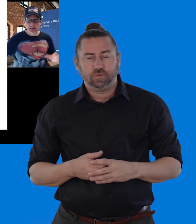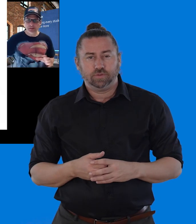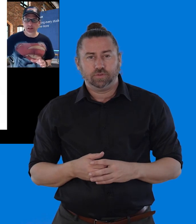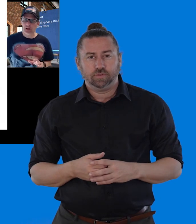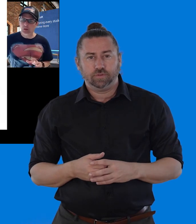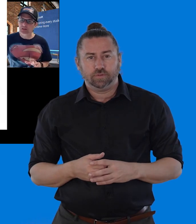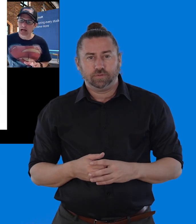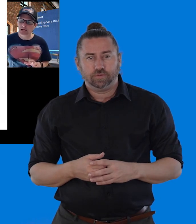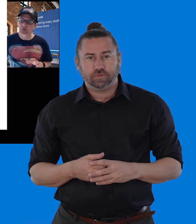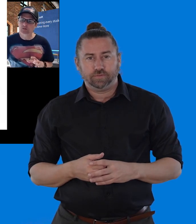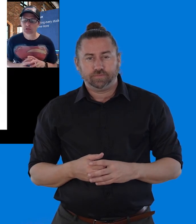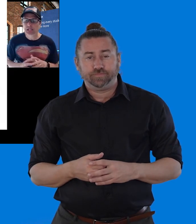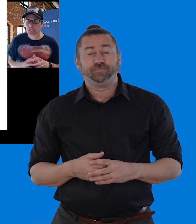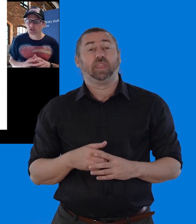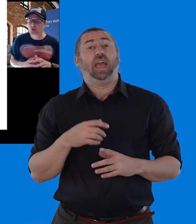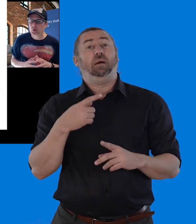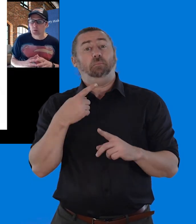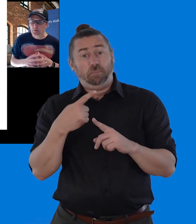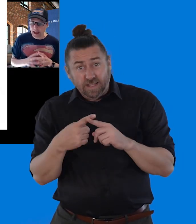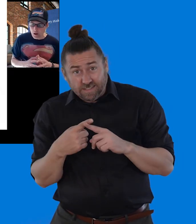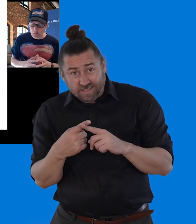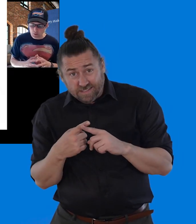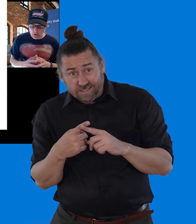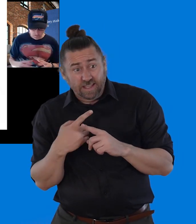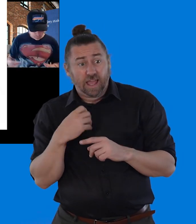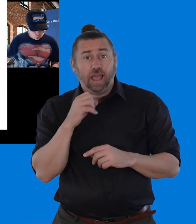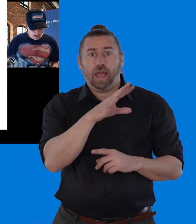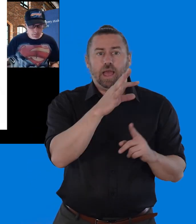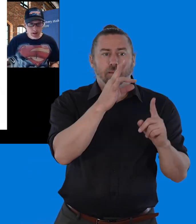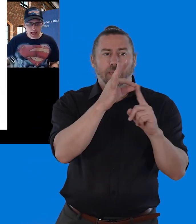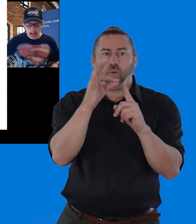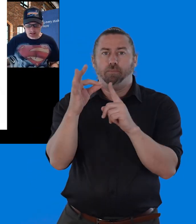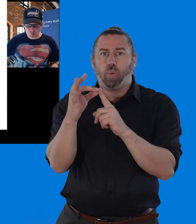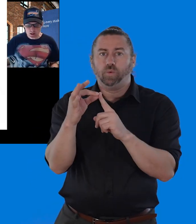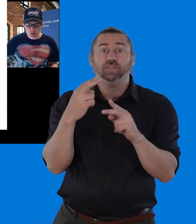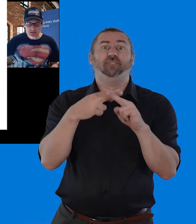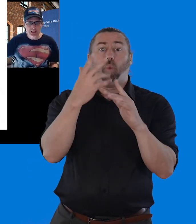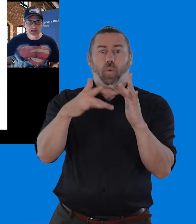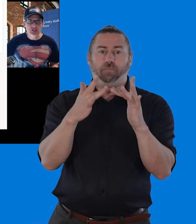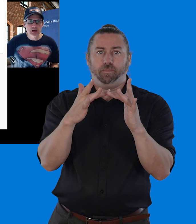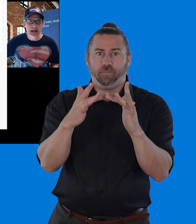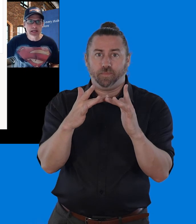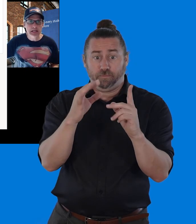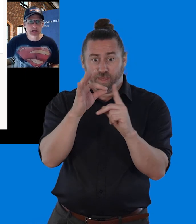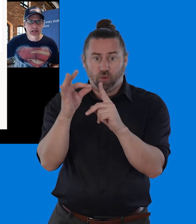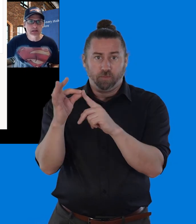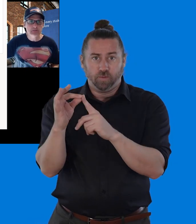The other thing that we've done is we built it into PowerPoint for the web as well. So, let's jump back in here.